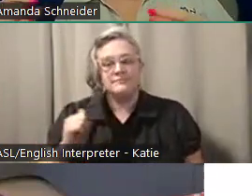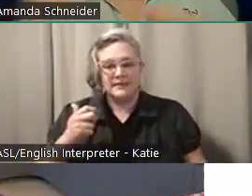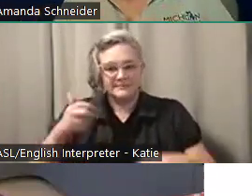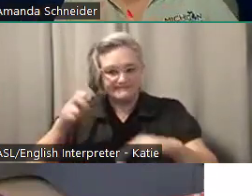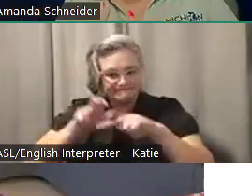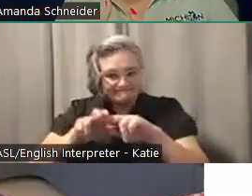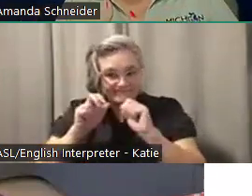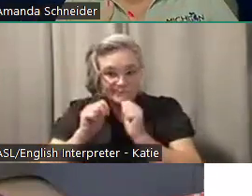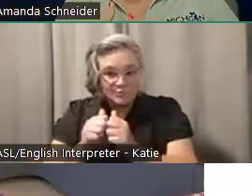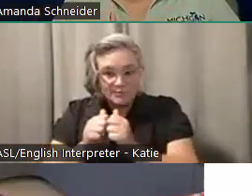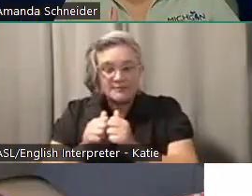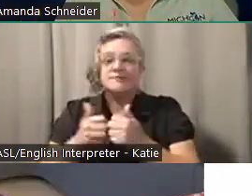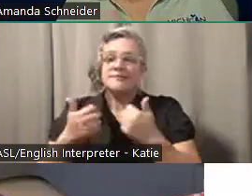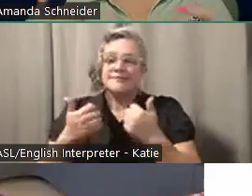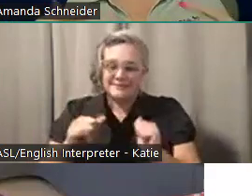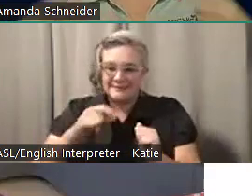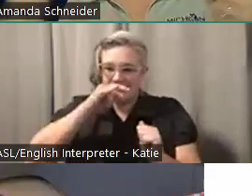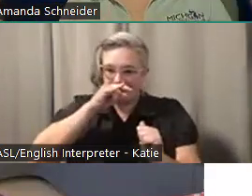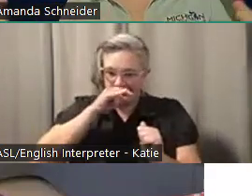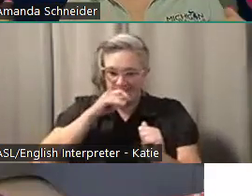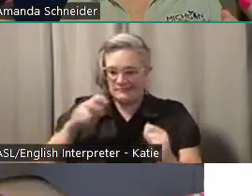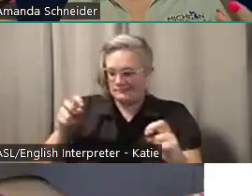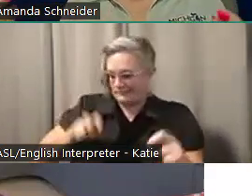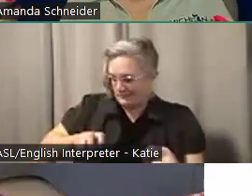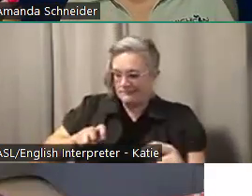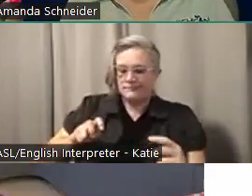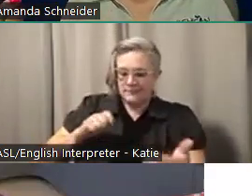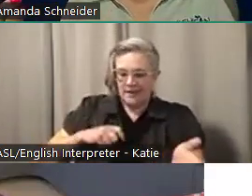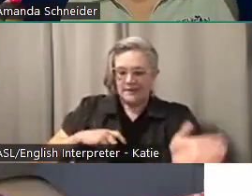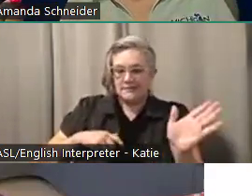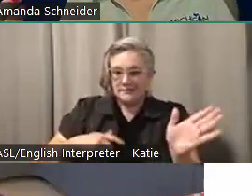And still have your child on your lap, but letting them see the signs.